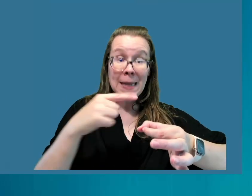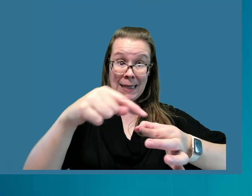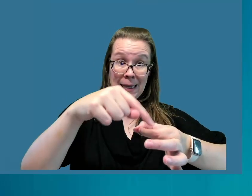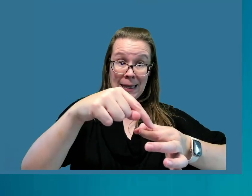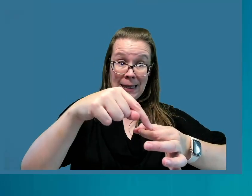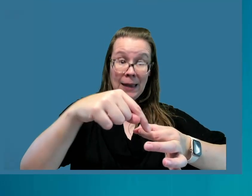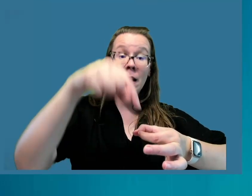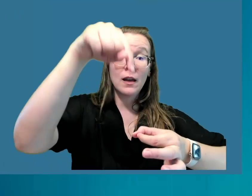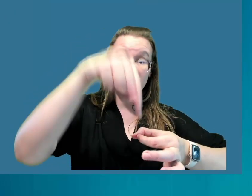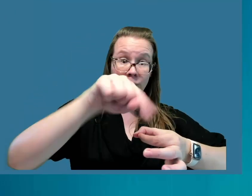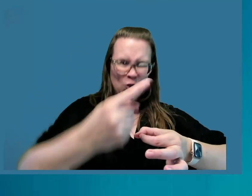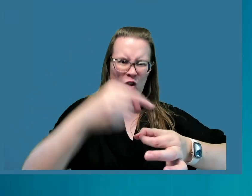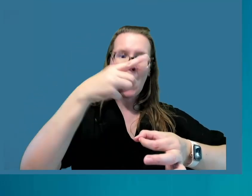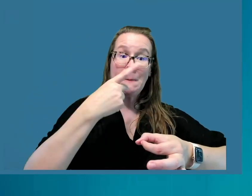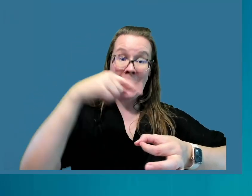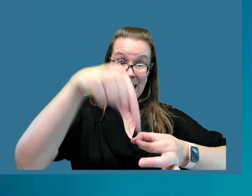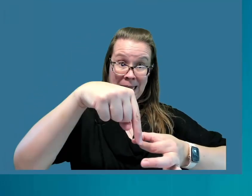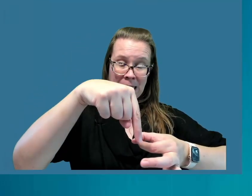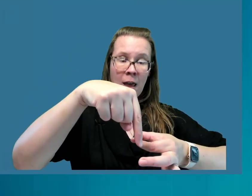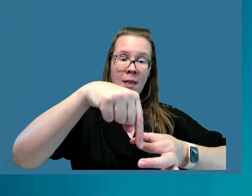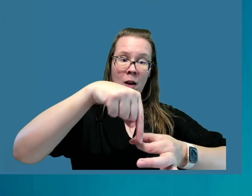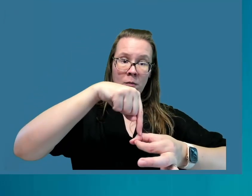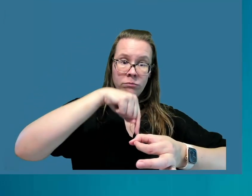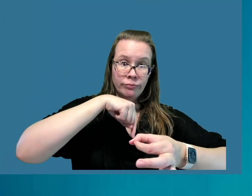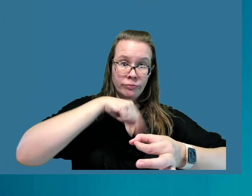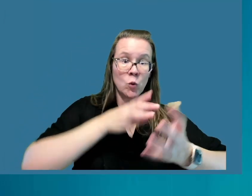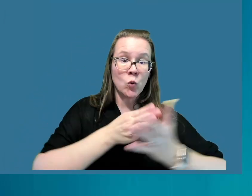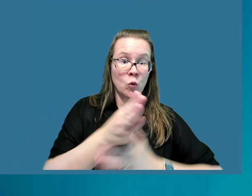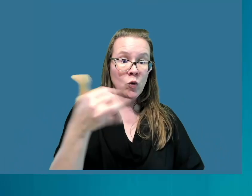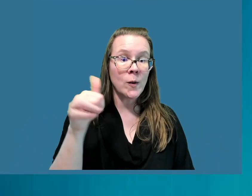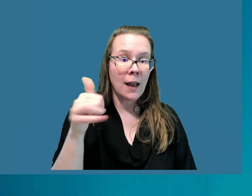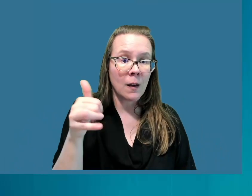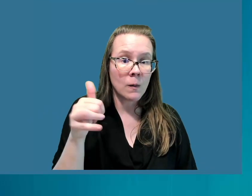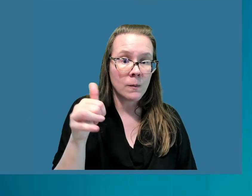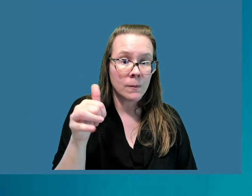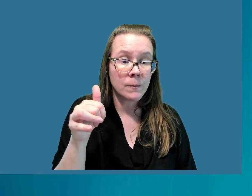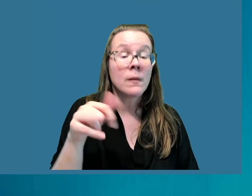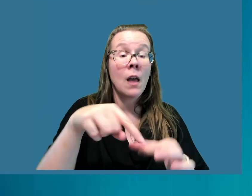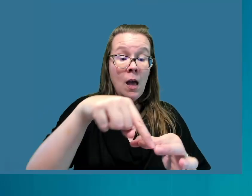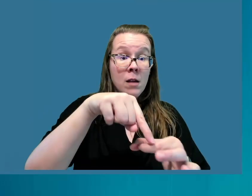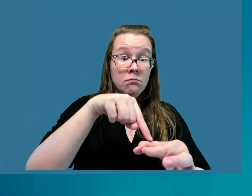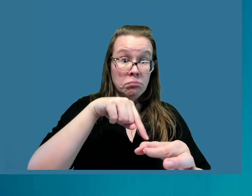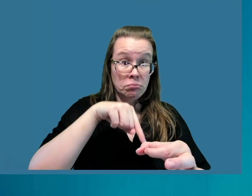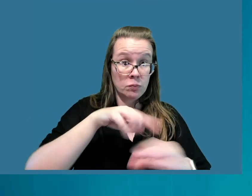I started in the pink and went straight through the yellow. And then you can stop whenever